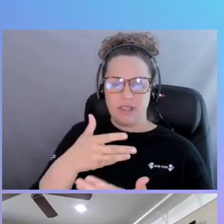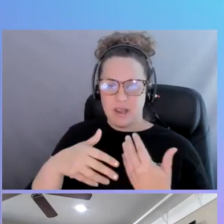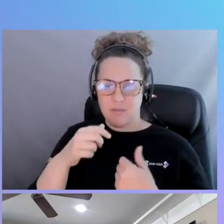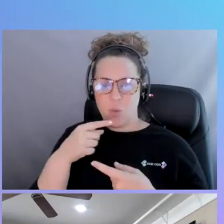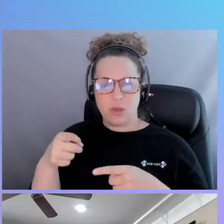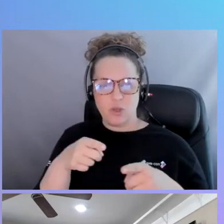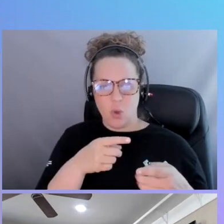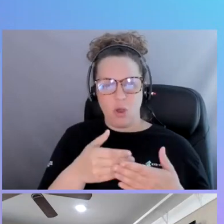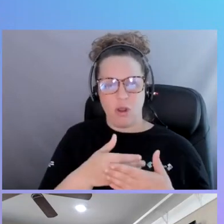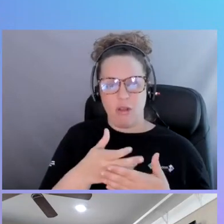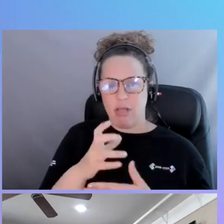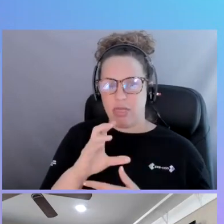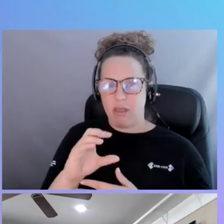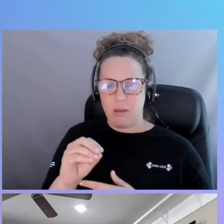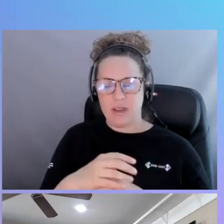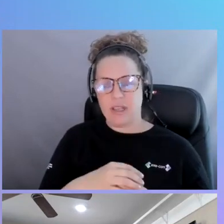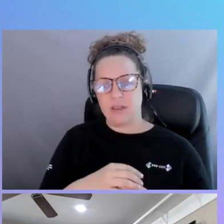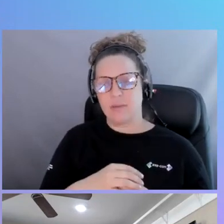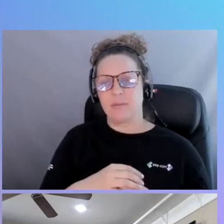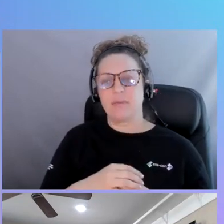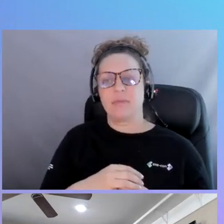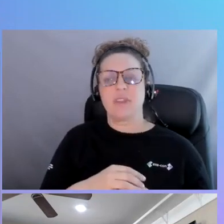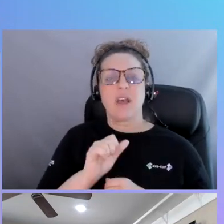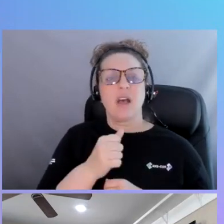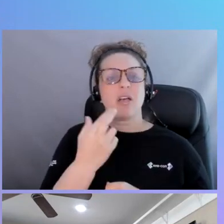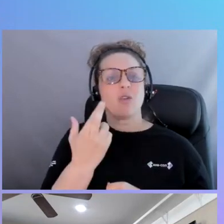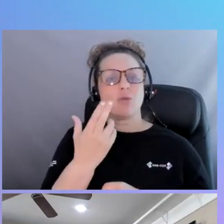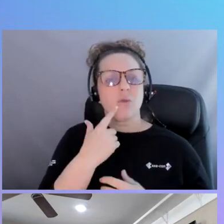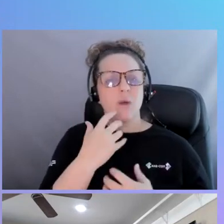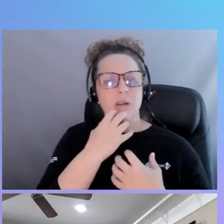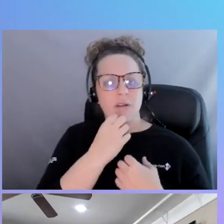in the company. The other reason why you care about Dei is that